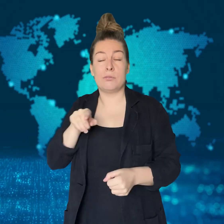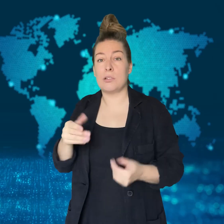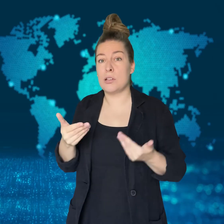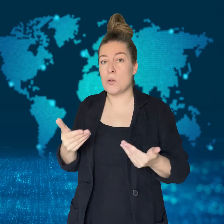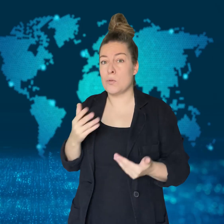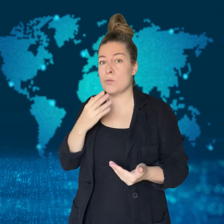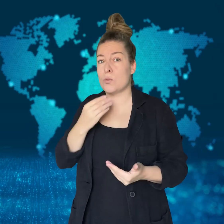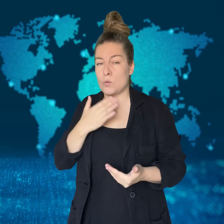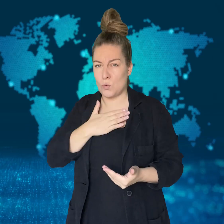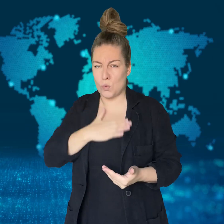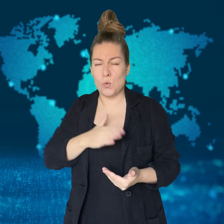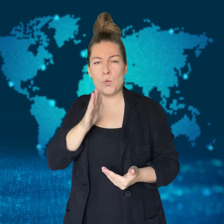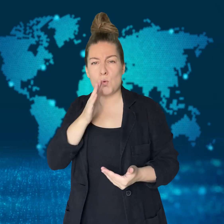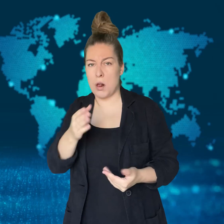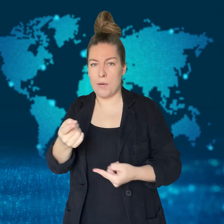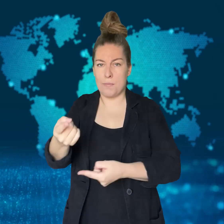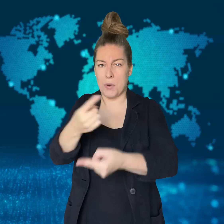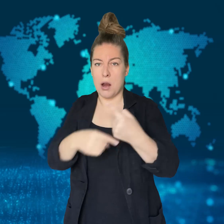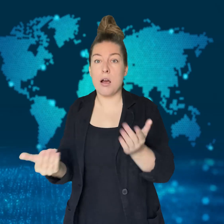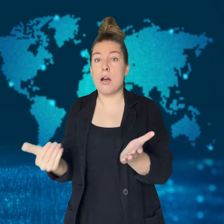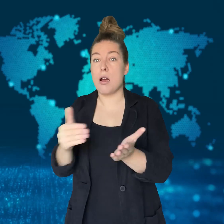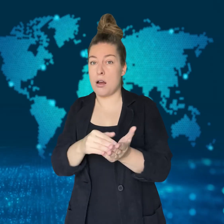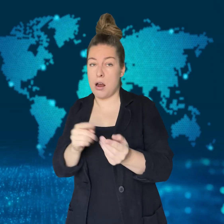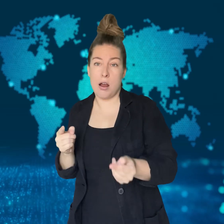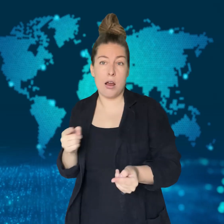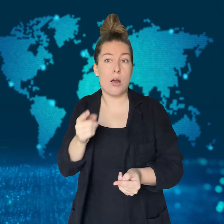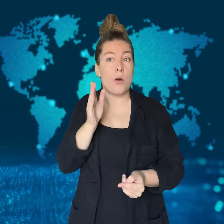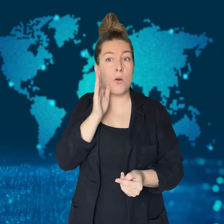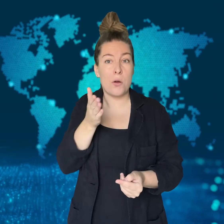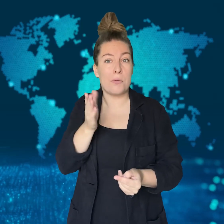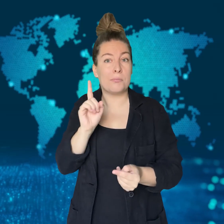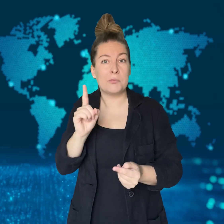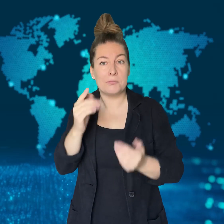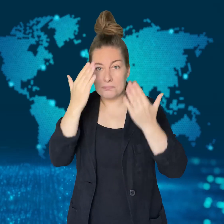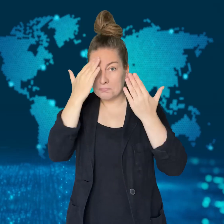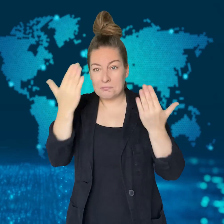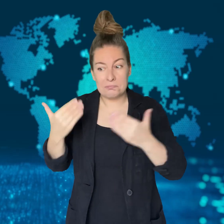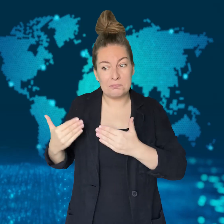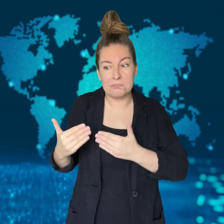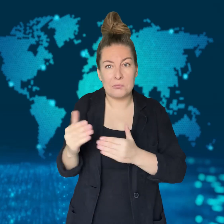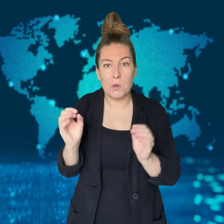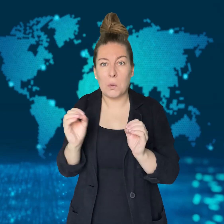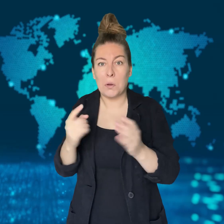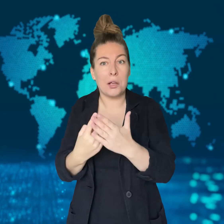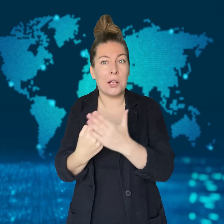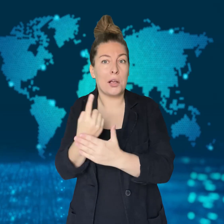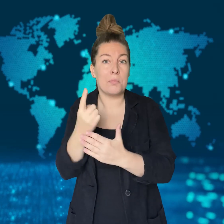That retaliation has not yet occurred,